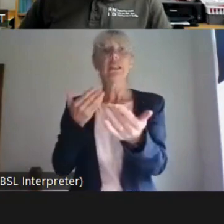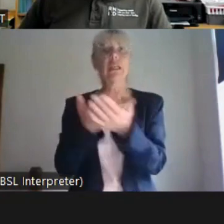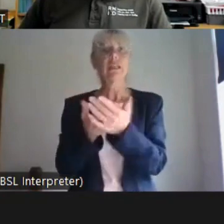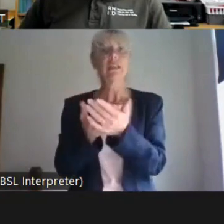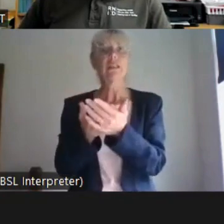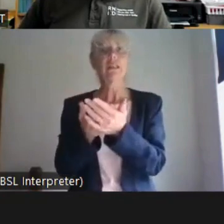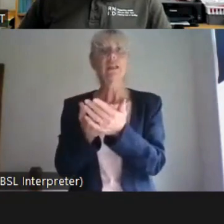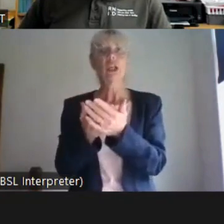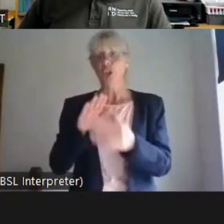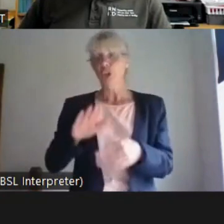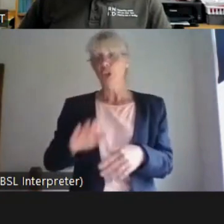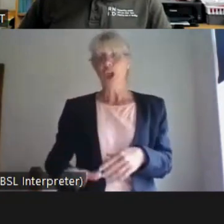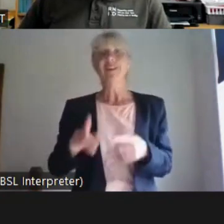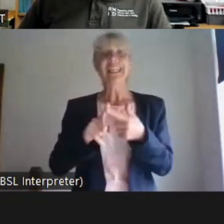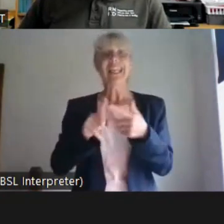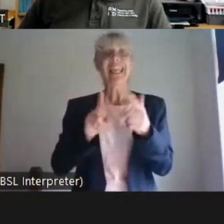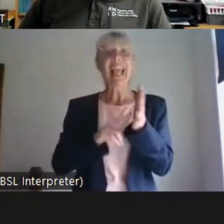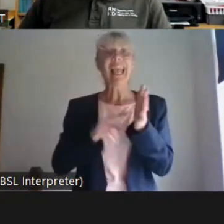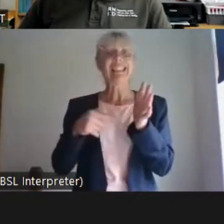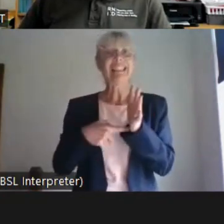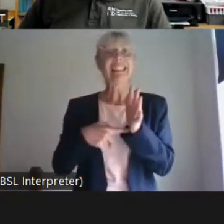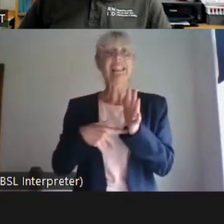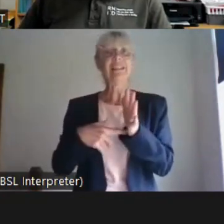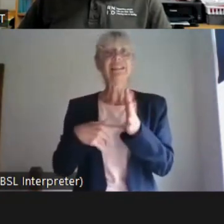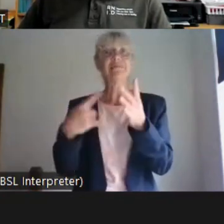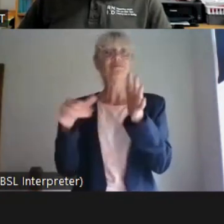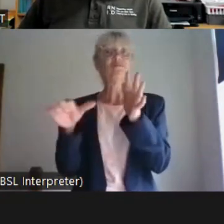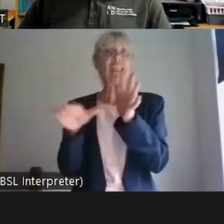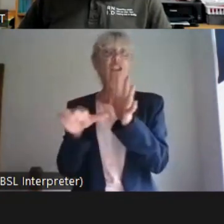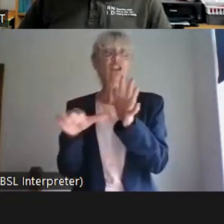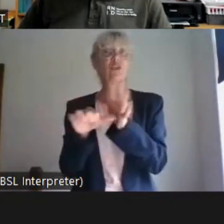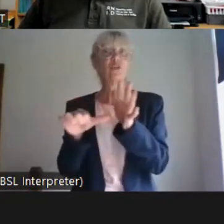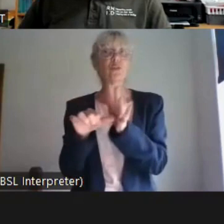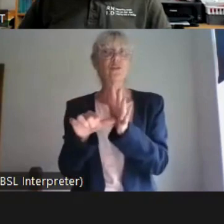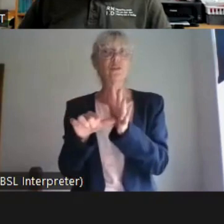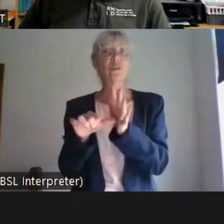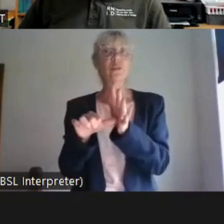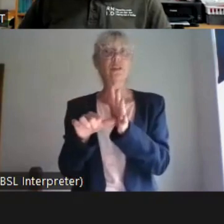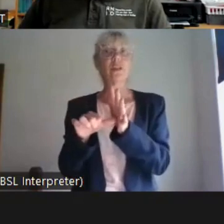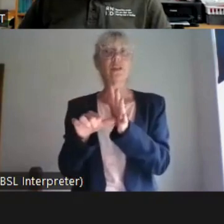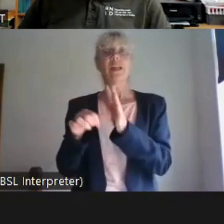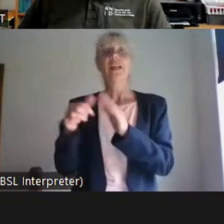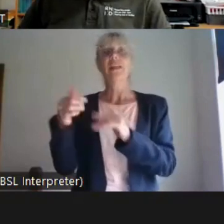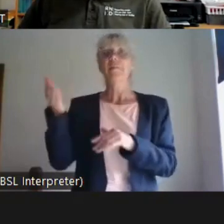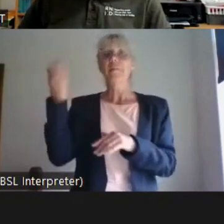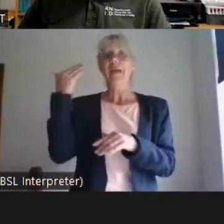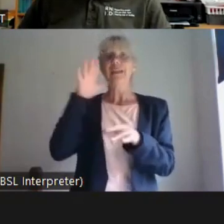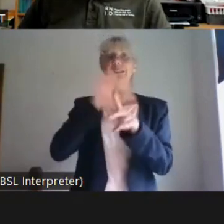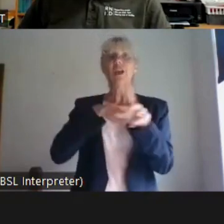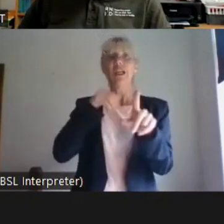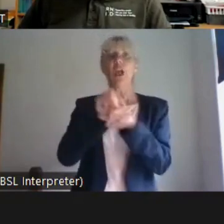including something they called then fluid on the inner ear which I think we now know as glue here